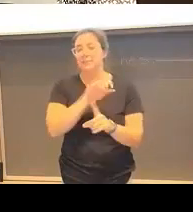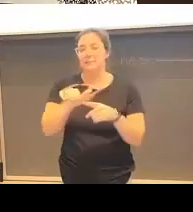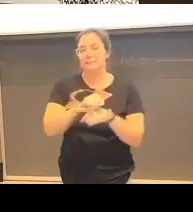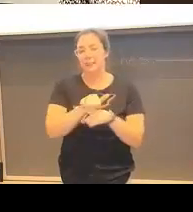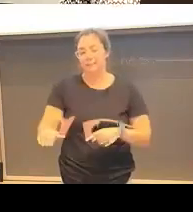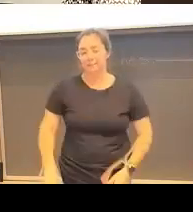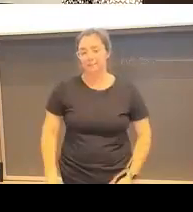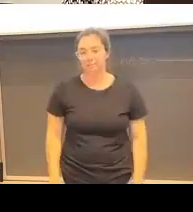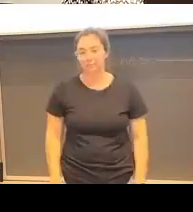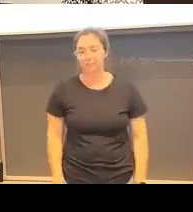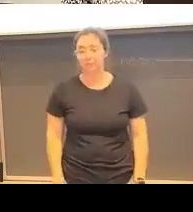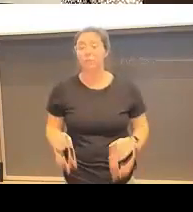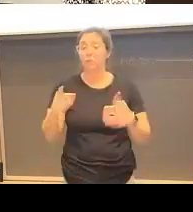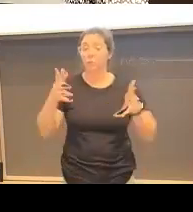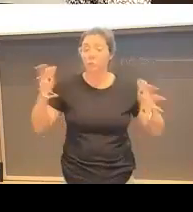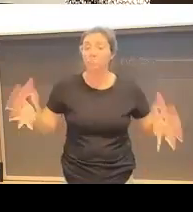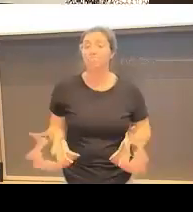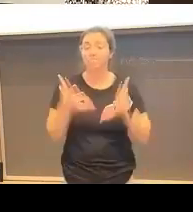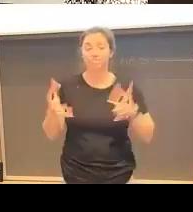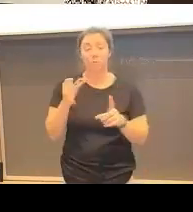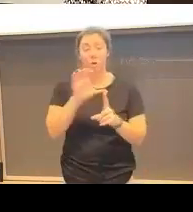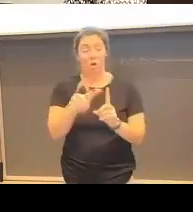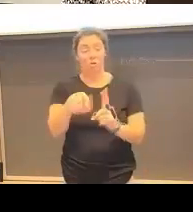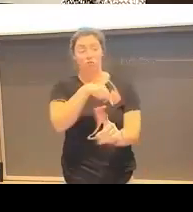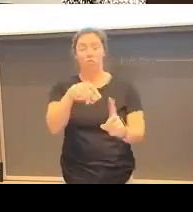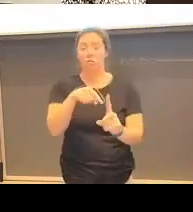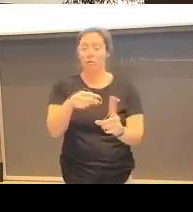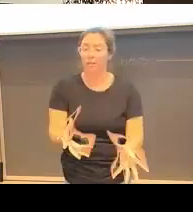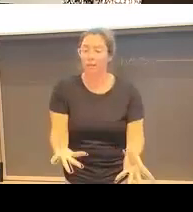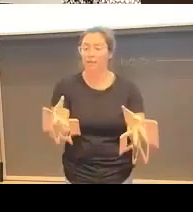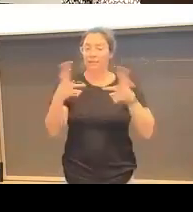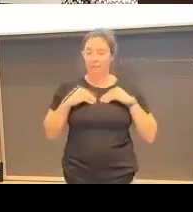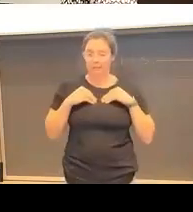create a culture that welcomes rather than avoids feedback and we're convinced that a